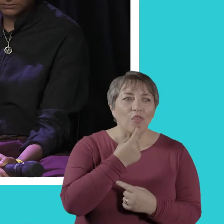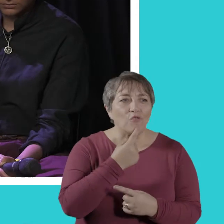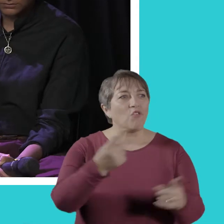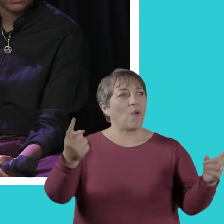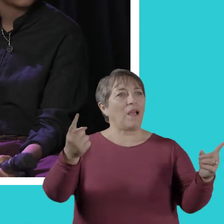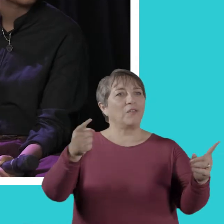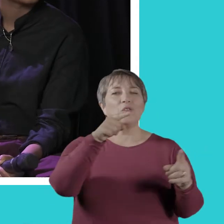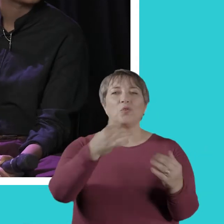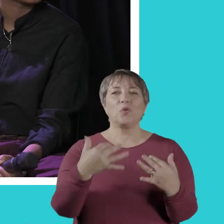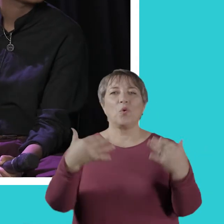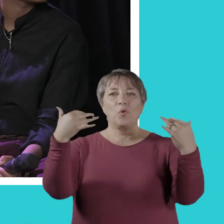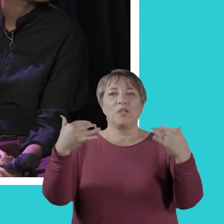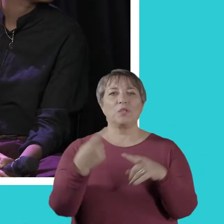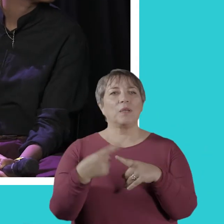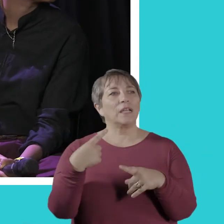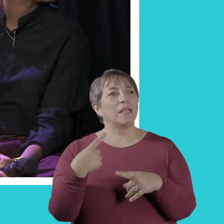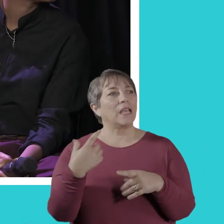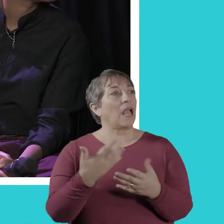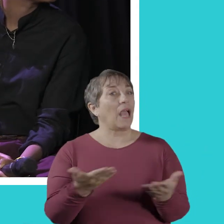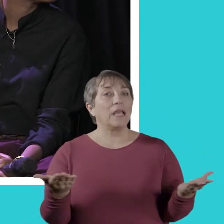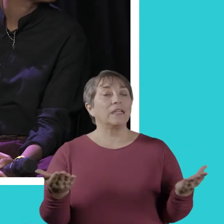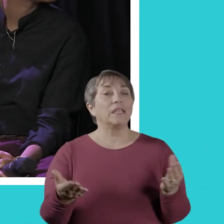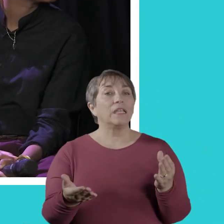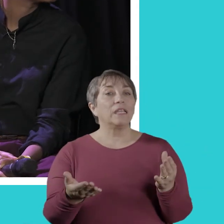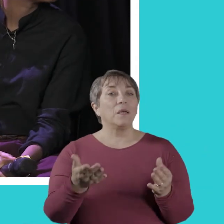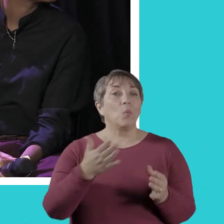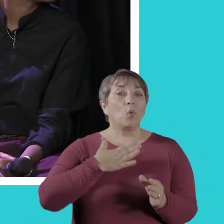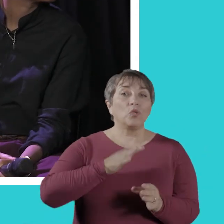the next stage. I wonder if anybody has anything to say about what they see